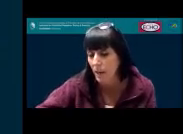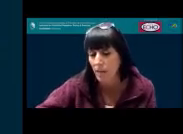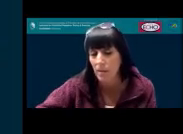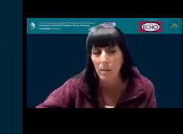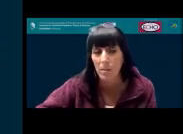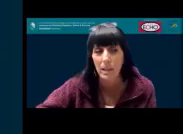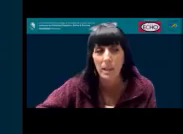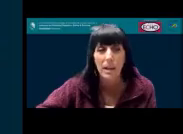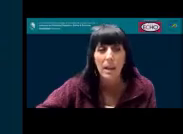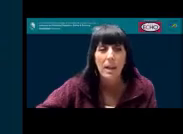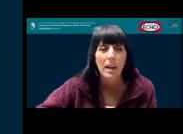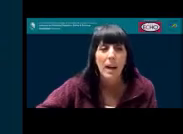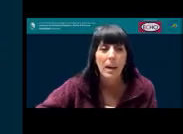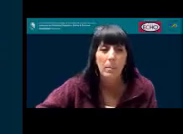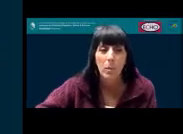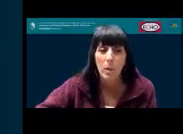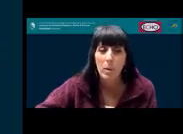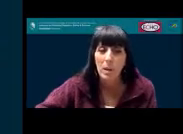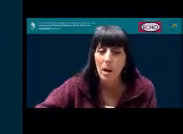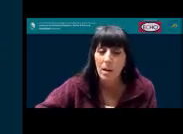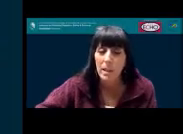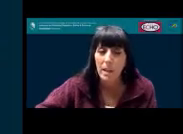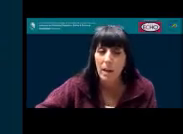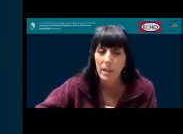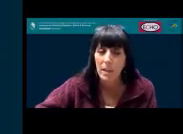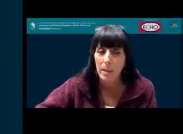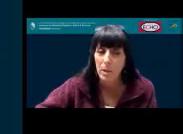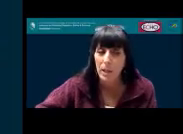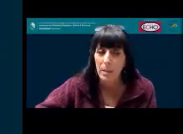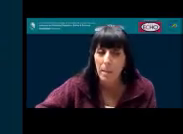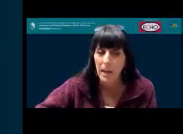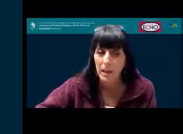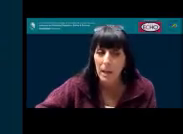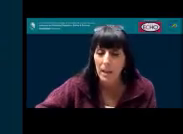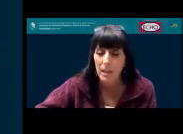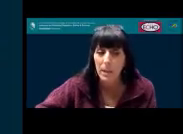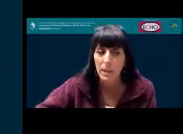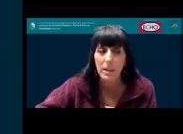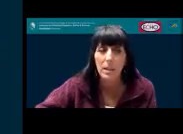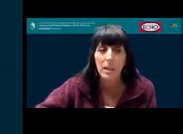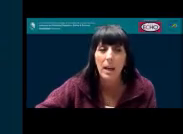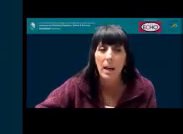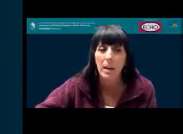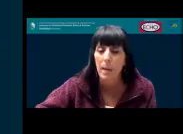echo network. We will always have a subject matter expert, a